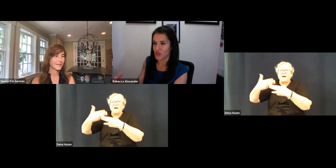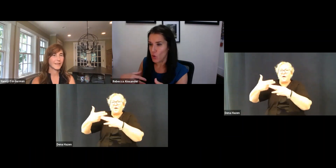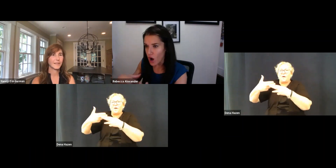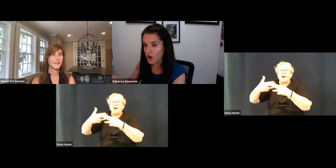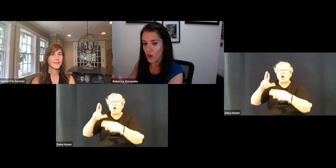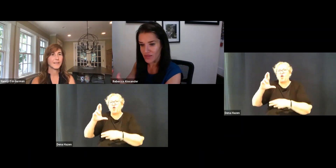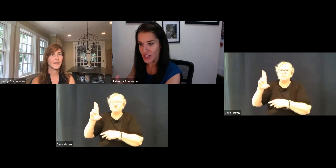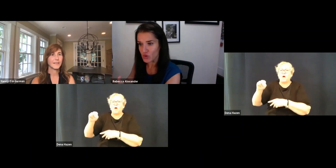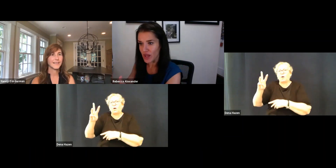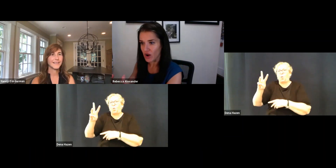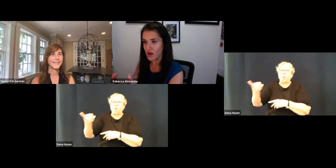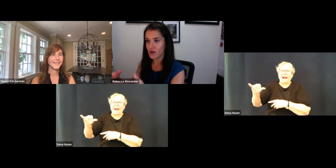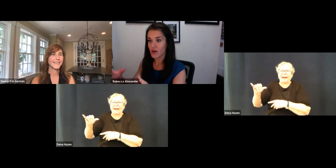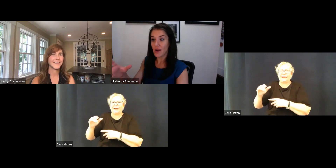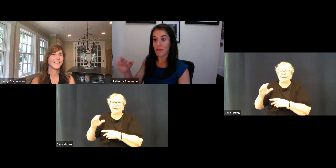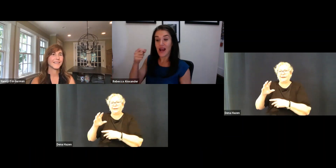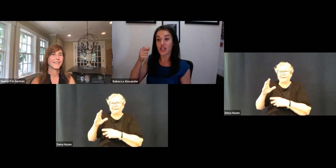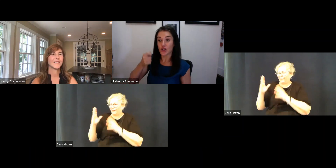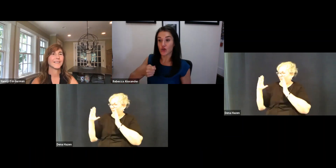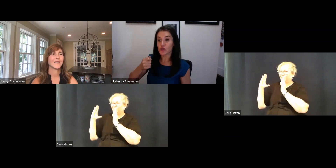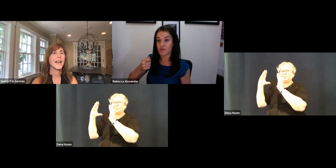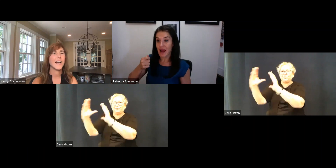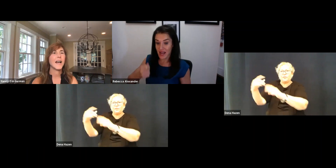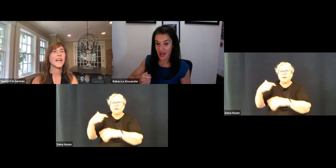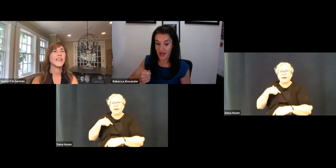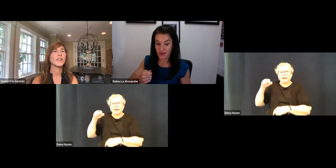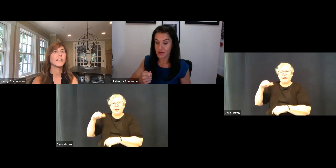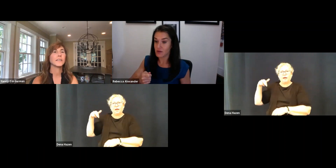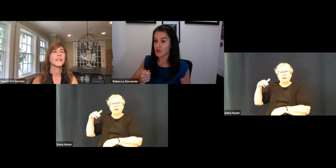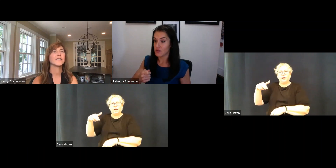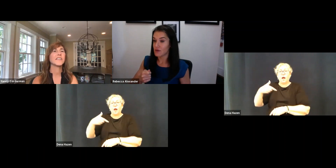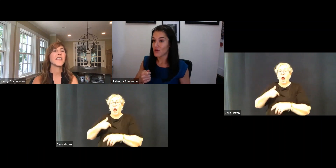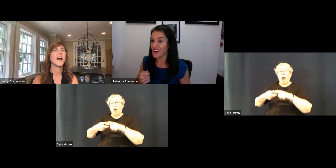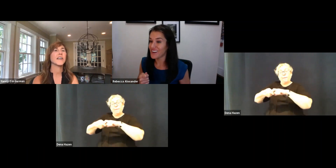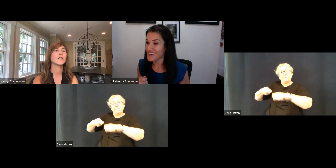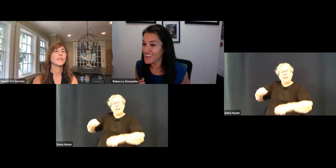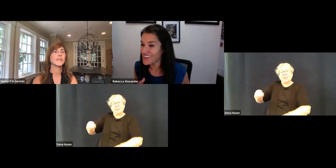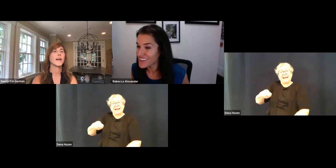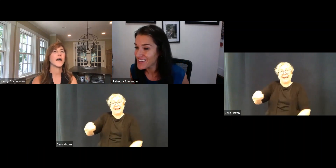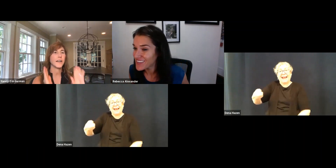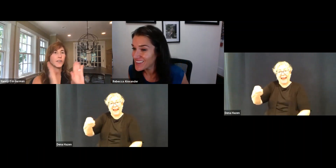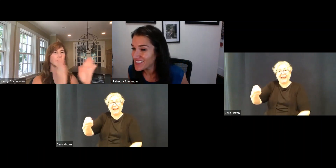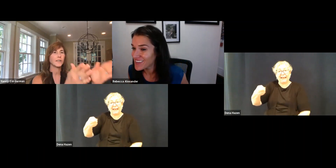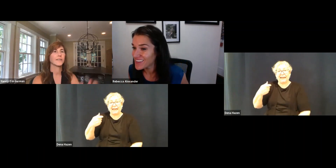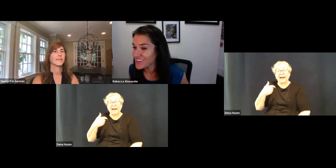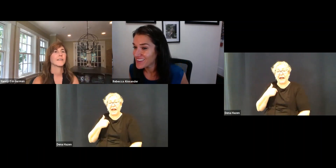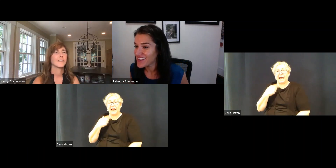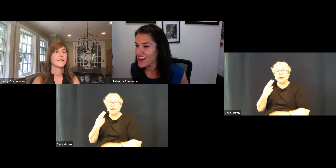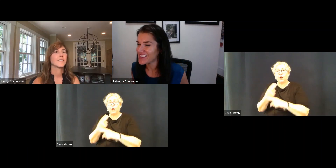But the walkway that you get on. But I use my cane-- Aisle? Yeah.